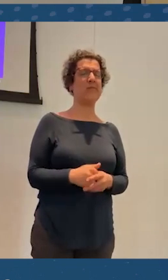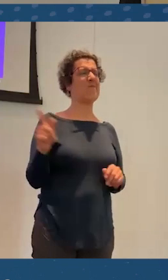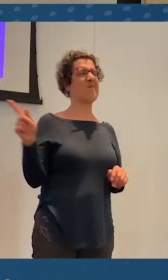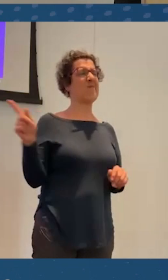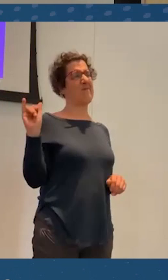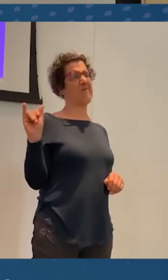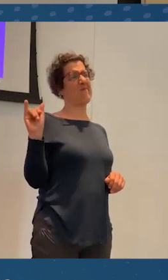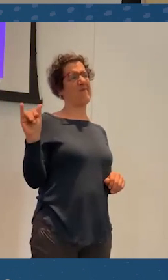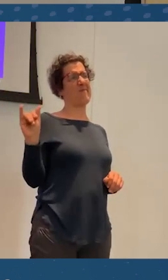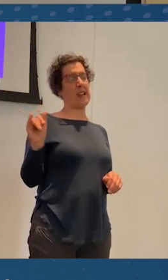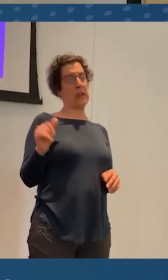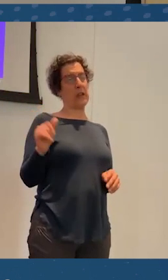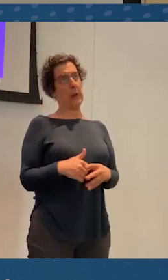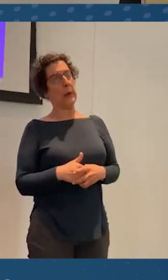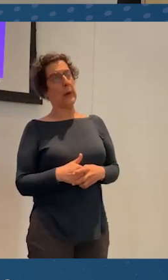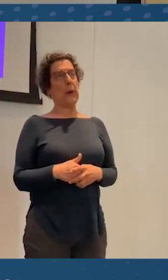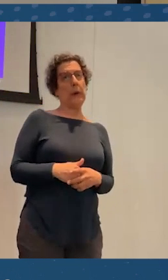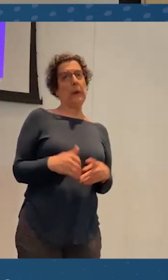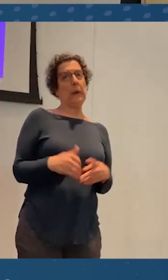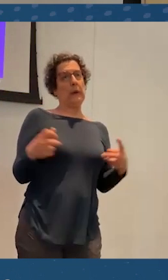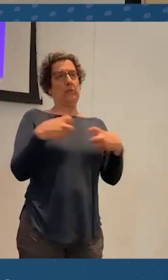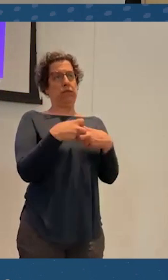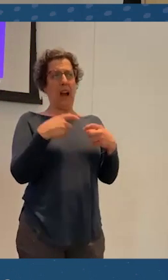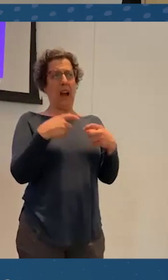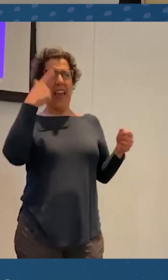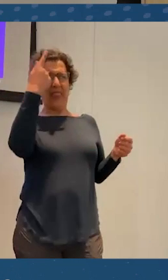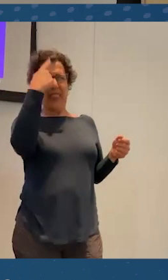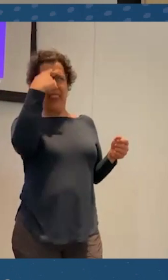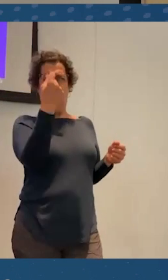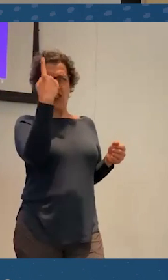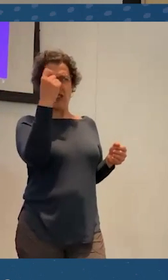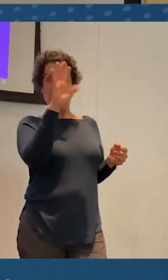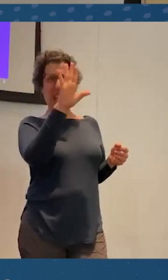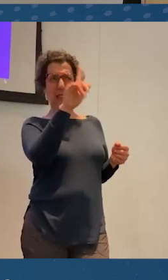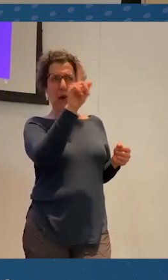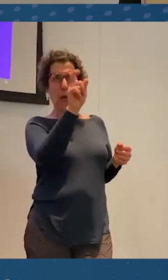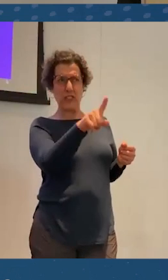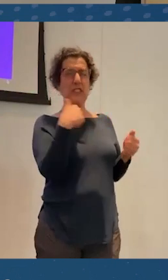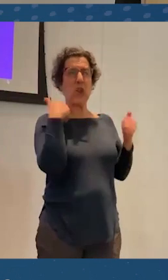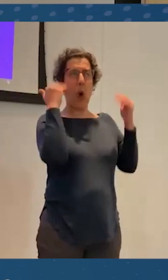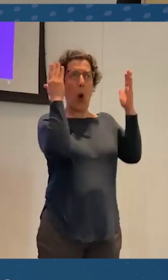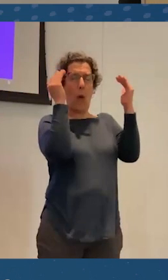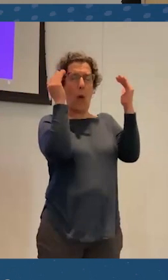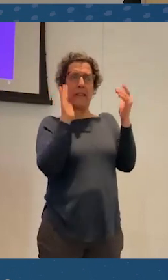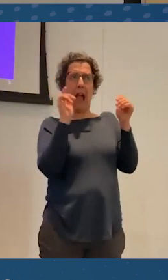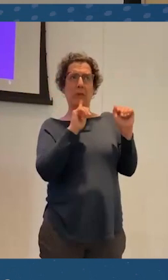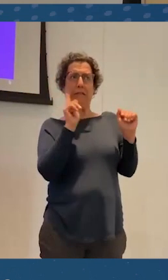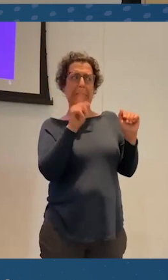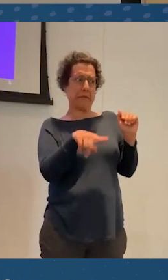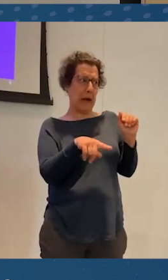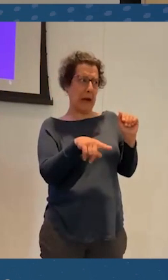So I think I understand the question, so let me hopefully get this right.